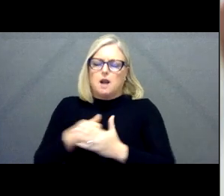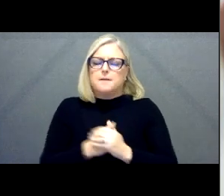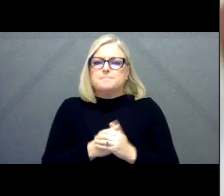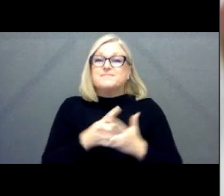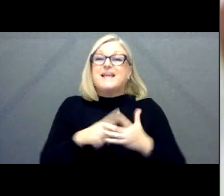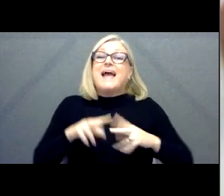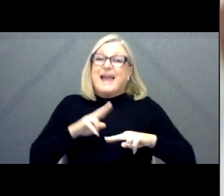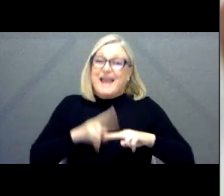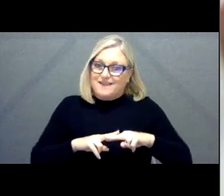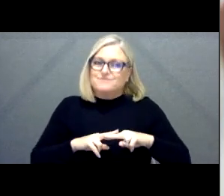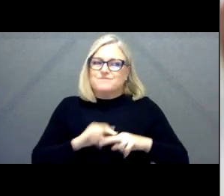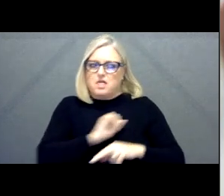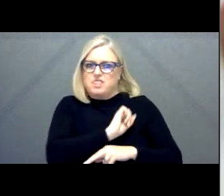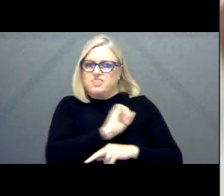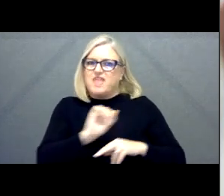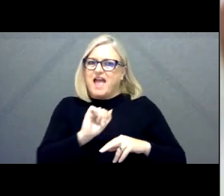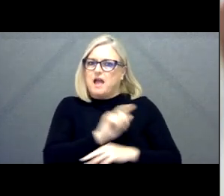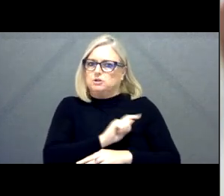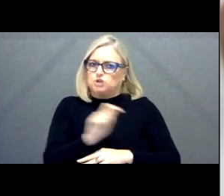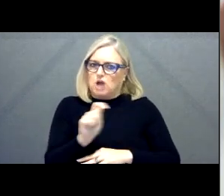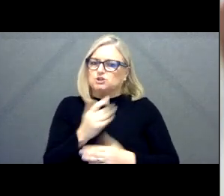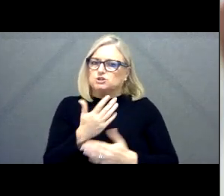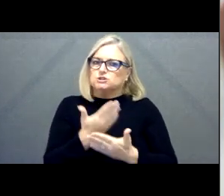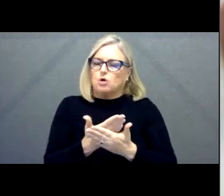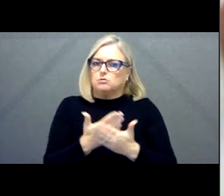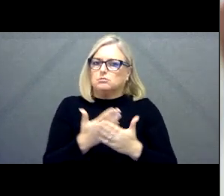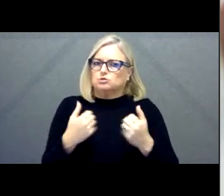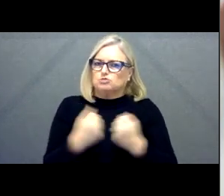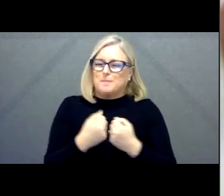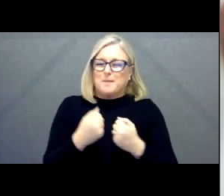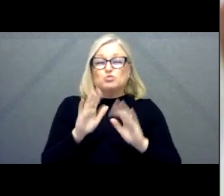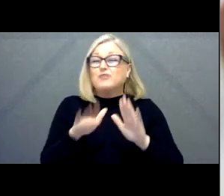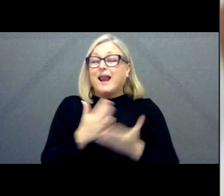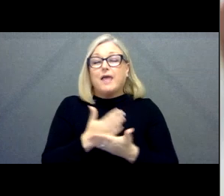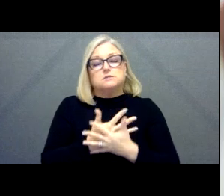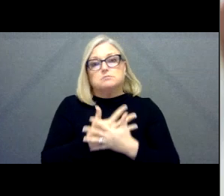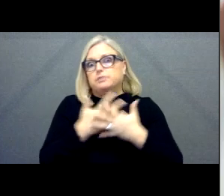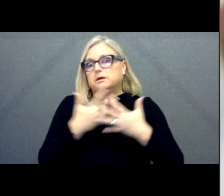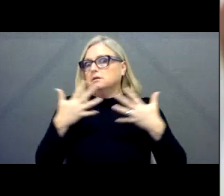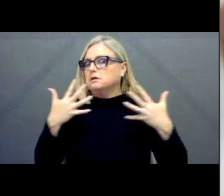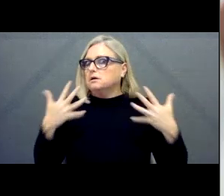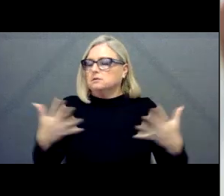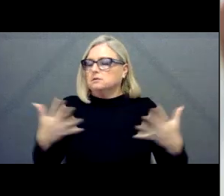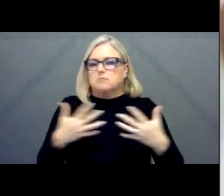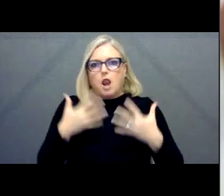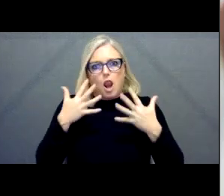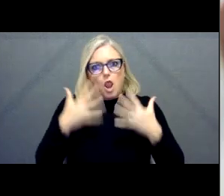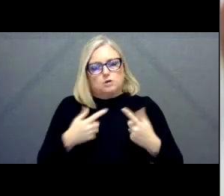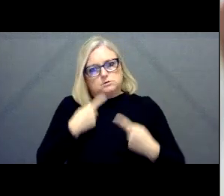would be a whole another we webinar to um talk about those programs um but there is information